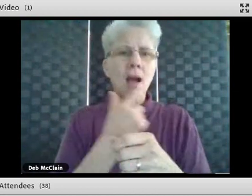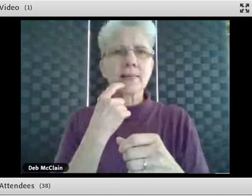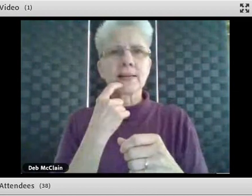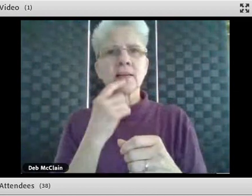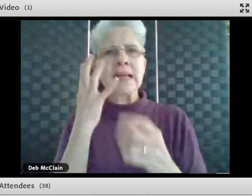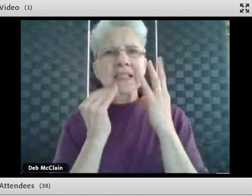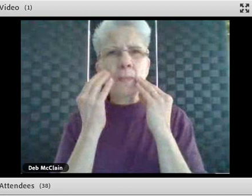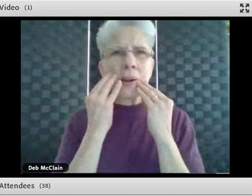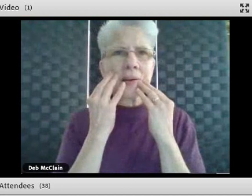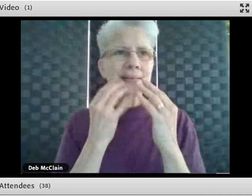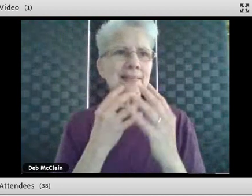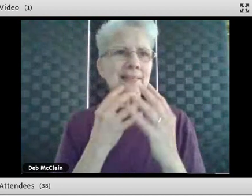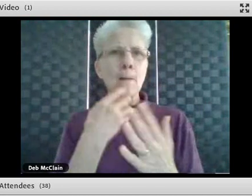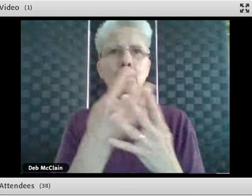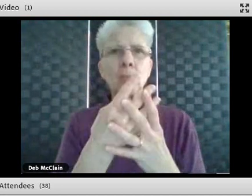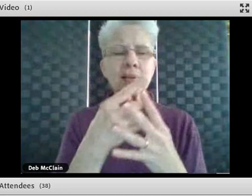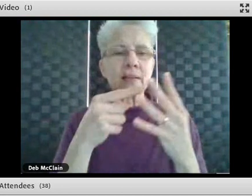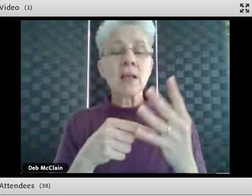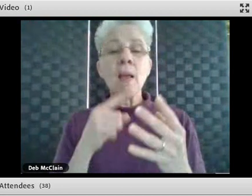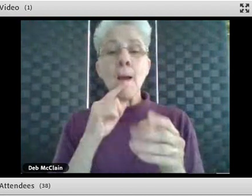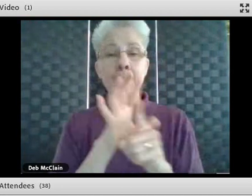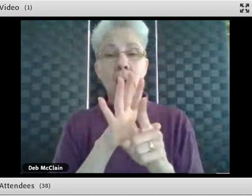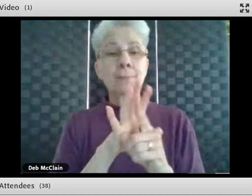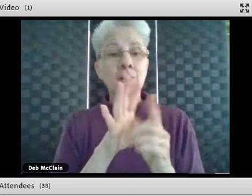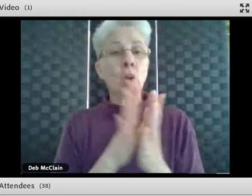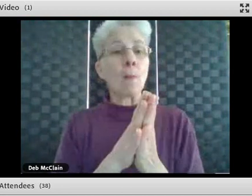that was a very popular book several years ago